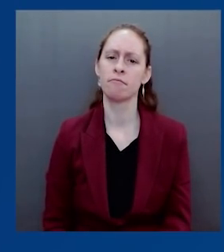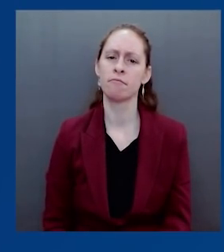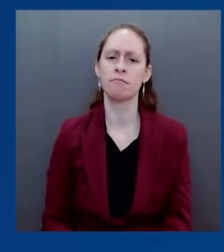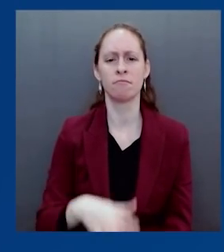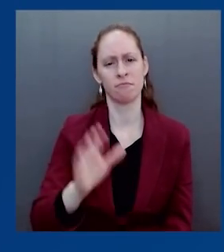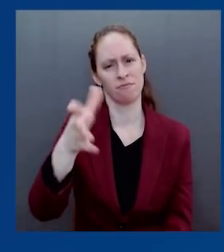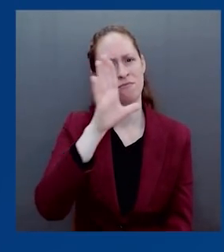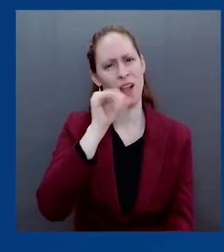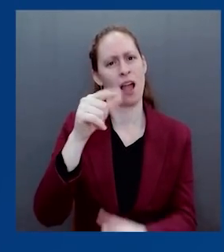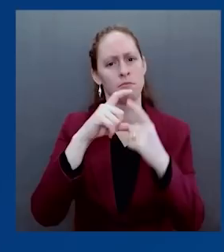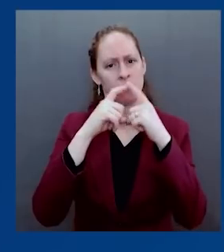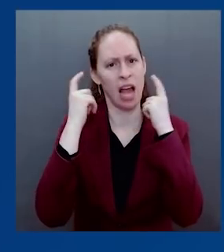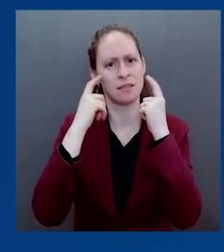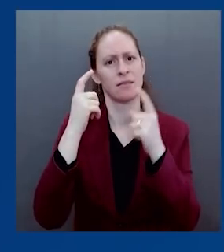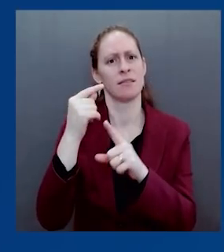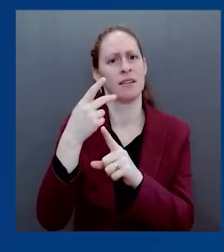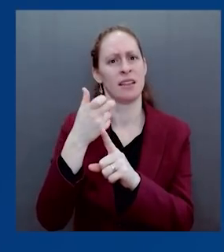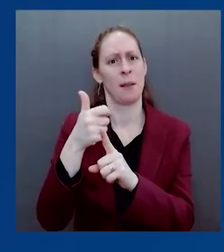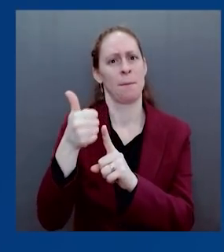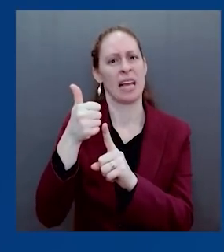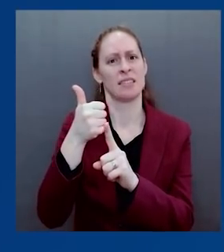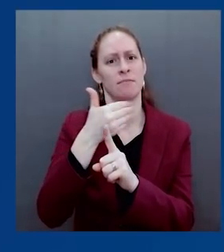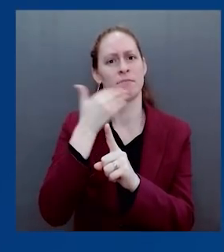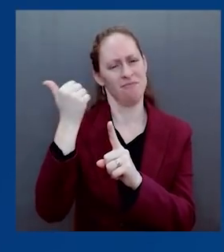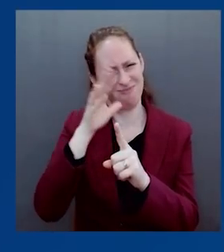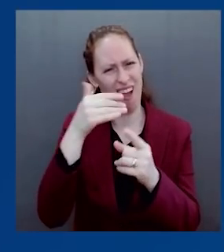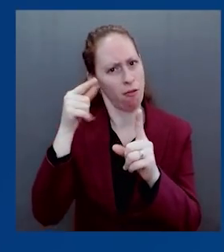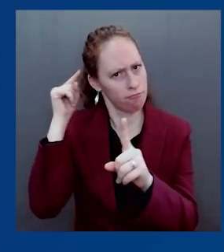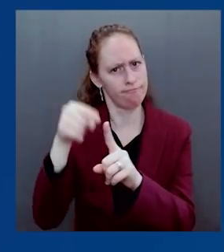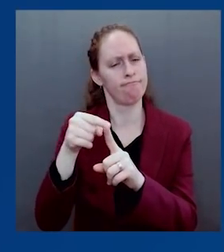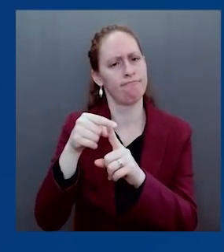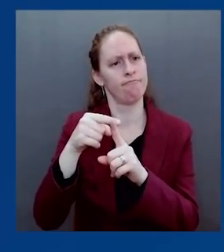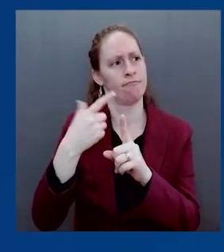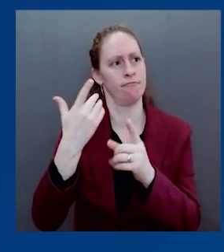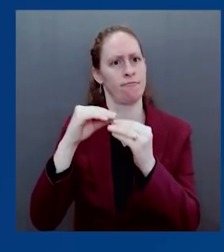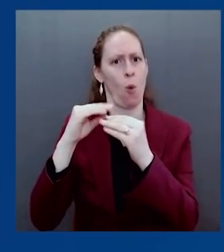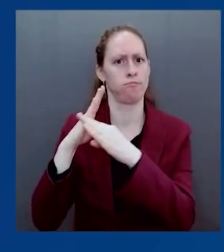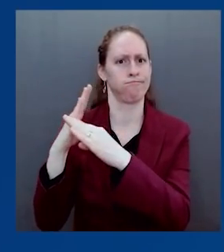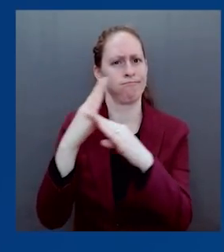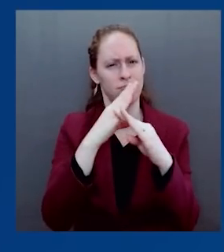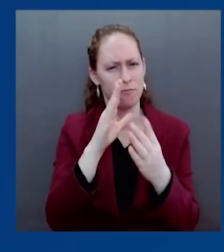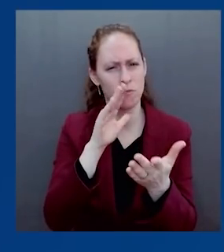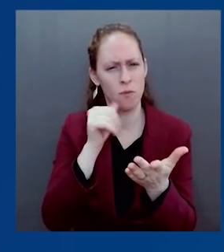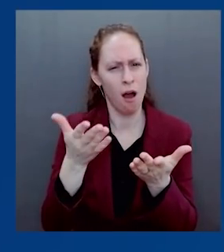And then, secondly, do we have enough data about the reinfection of Omicron?